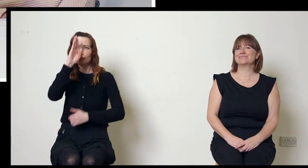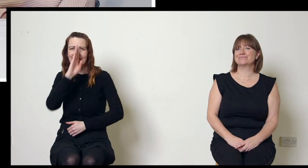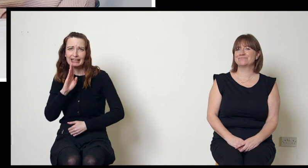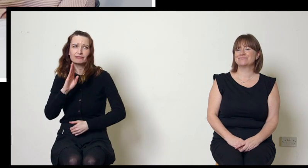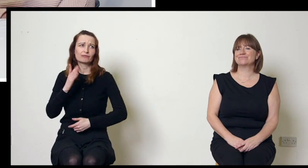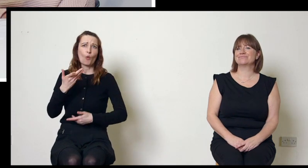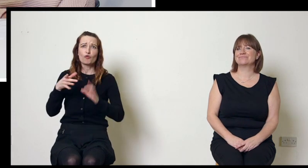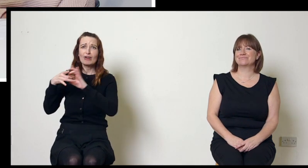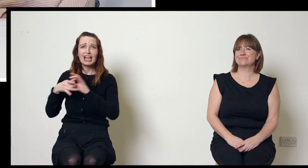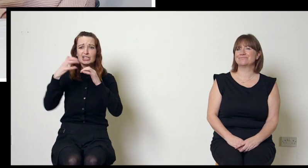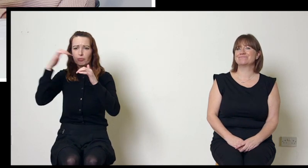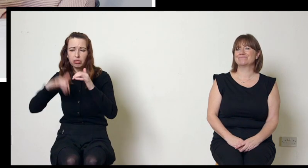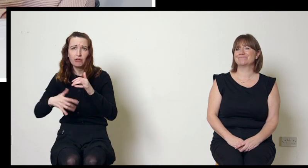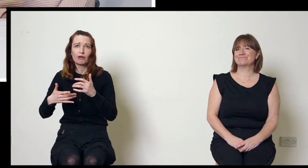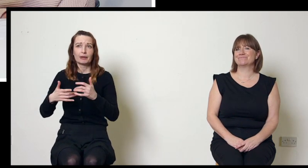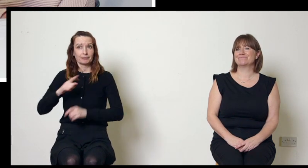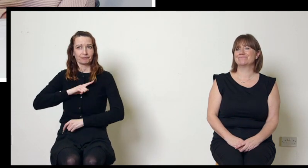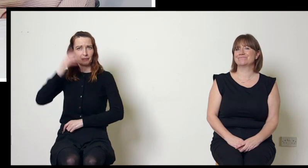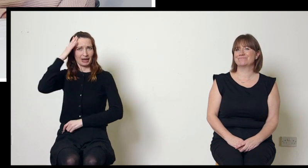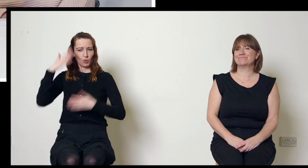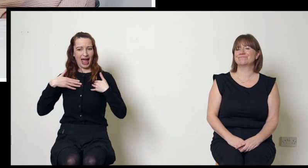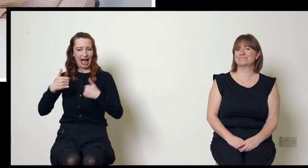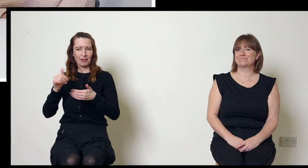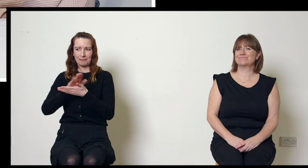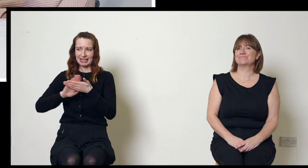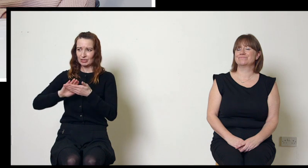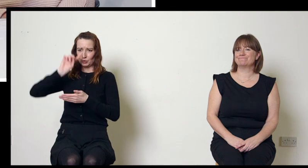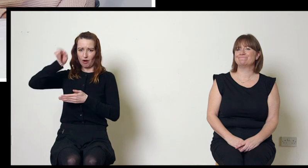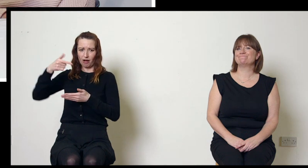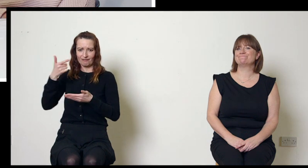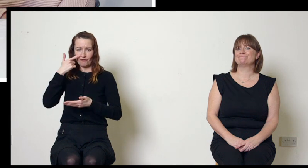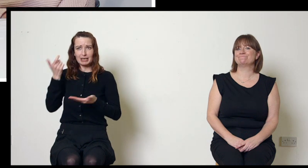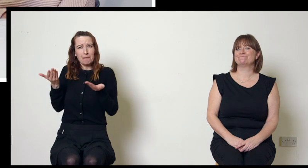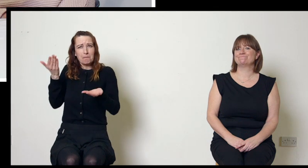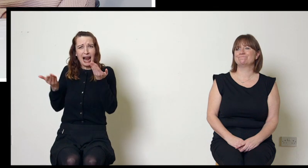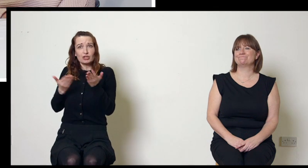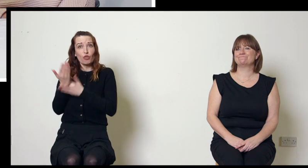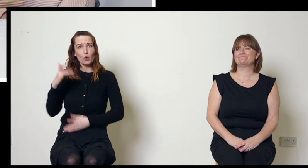because mental health is about where you can no longer kind of find that balance in life because these things happen.